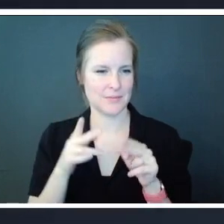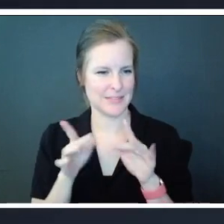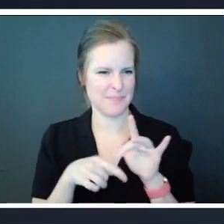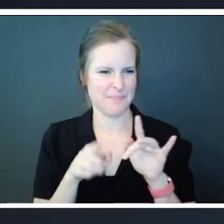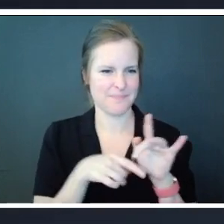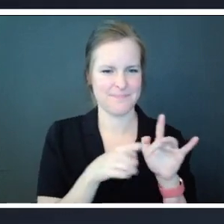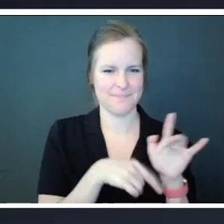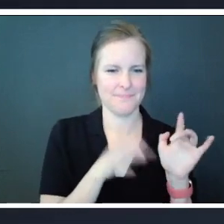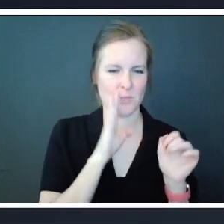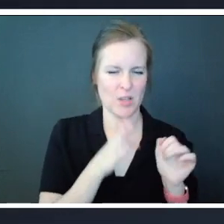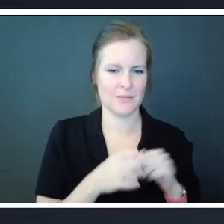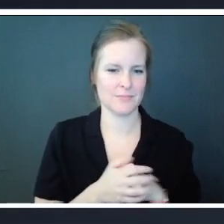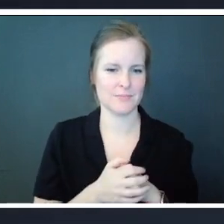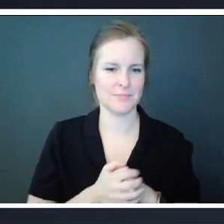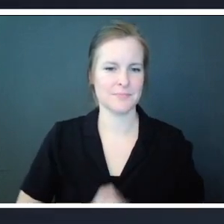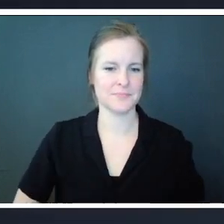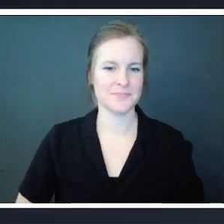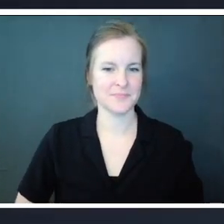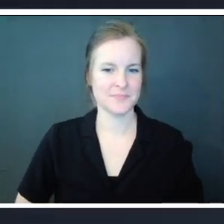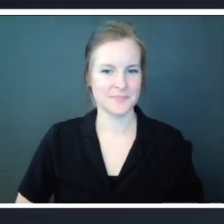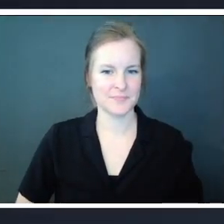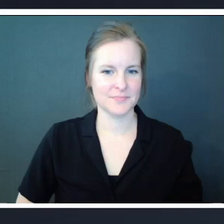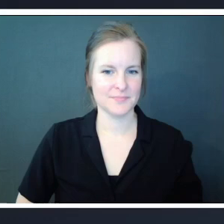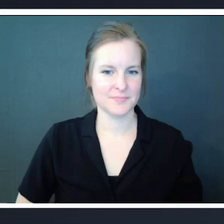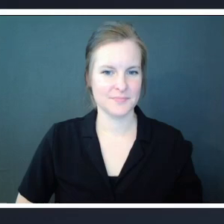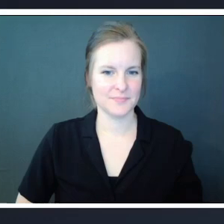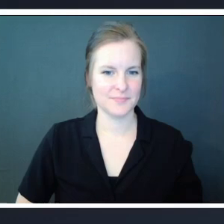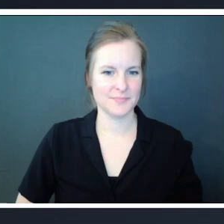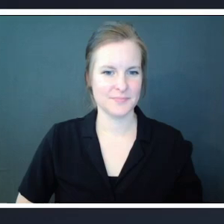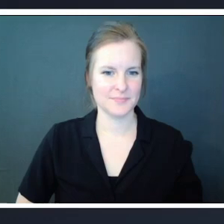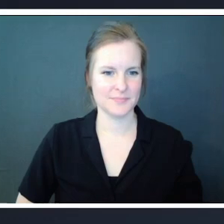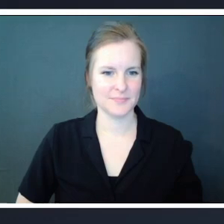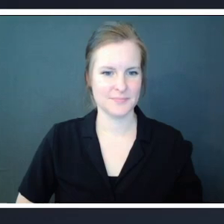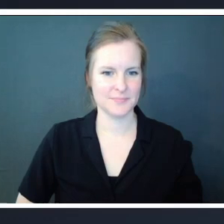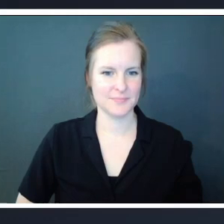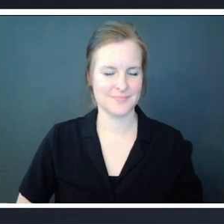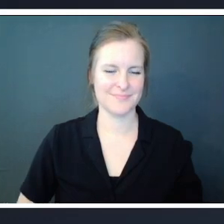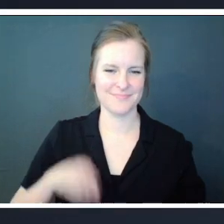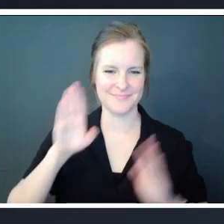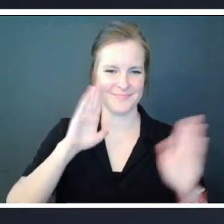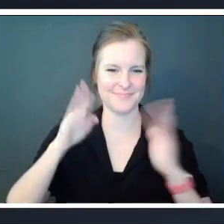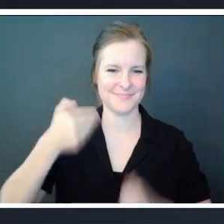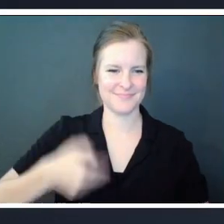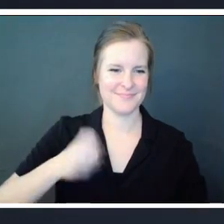Erica: Hi, I'm Erica and I'm here with another